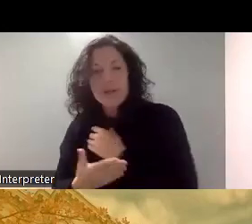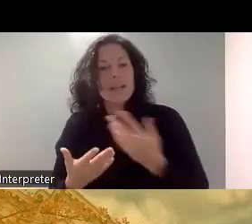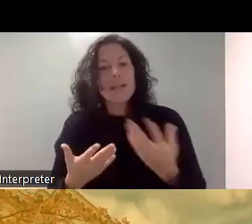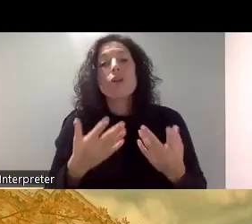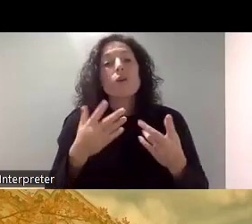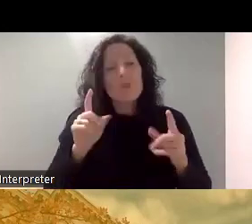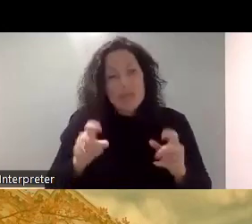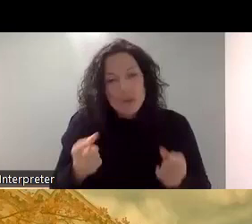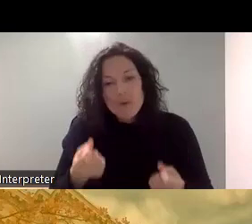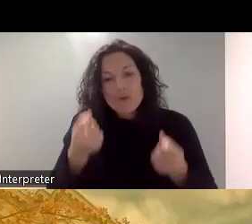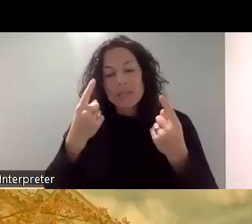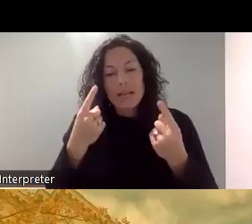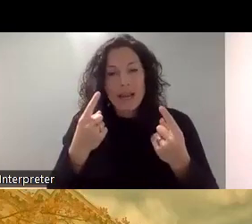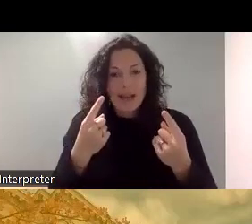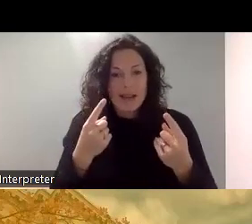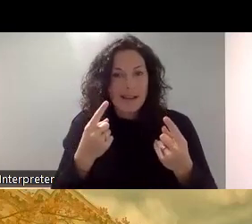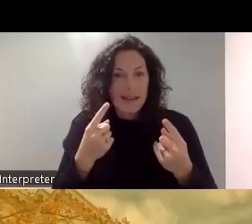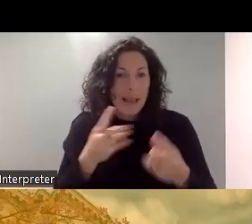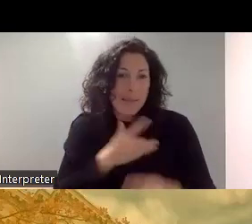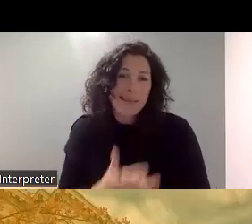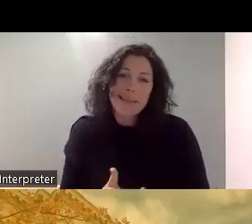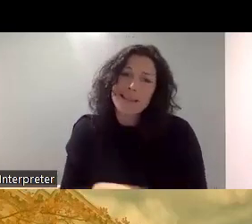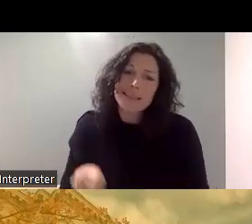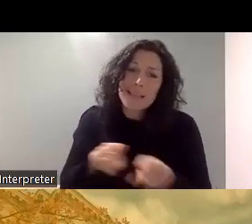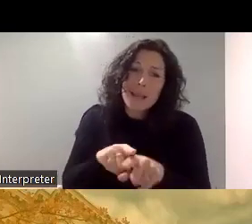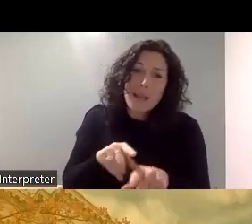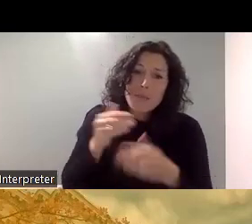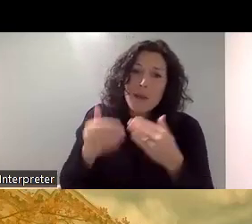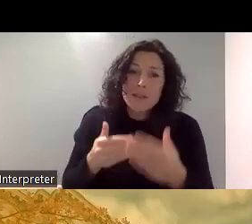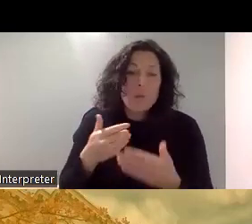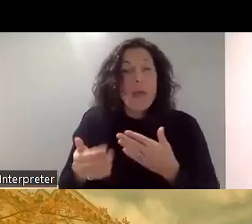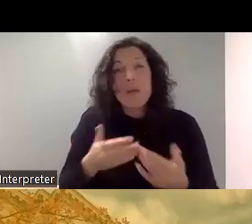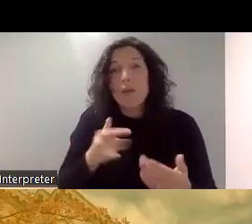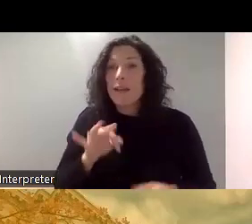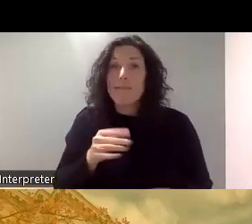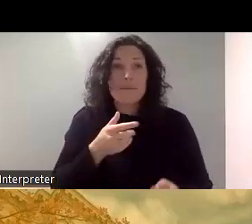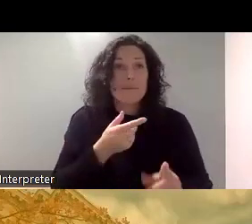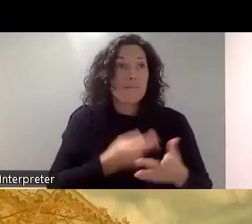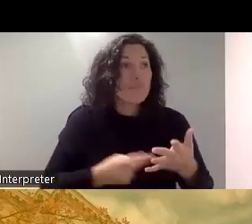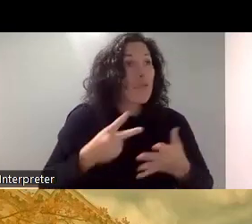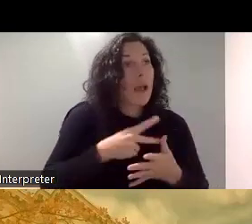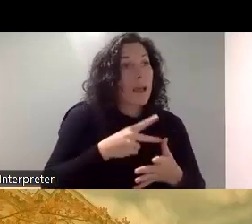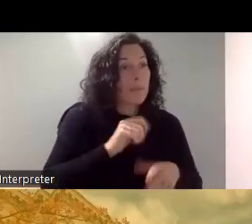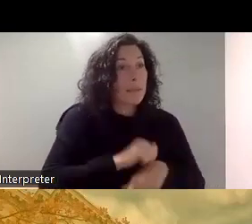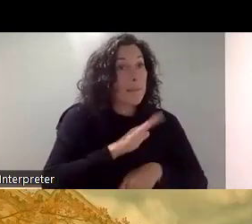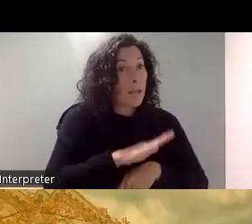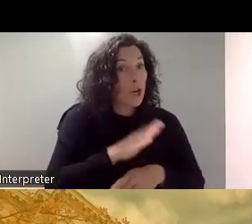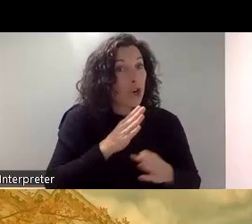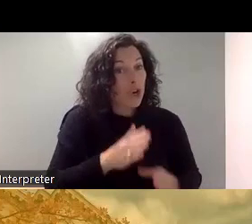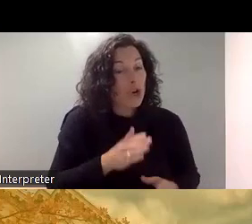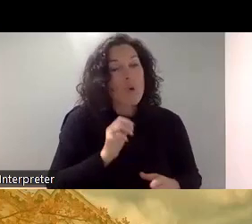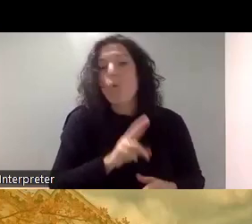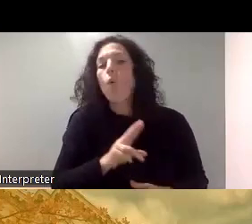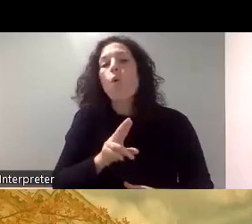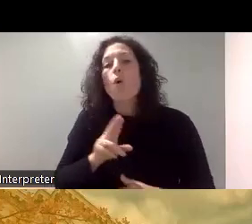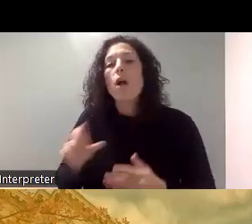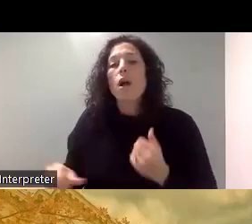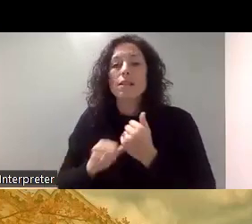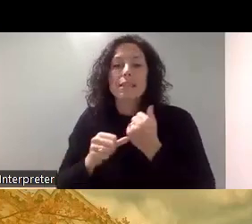and typically it is the same process whether you are the prime submitter or whether you are a subrecipient.